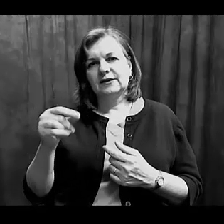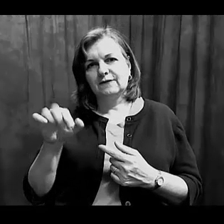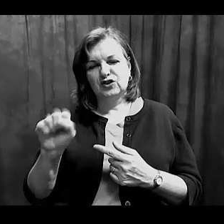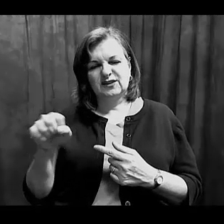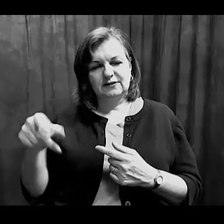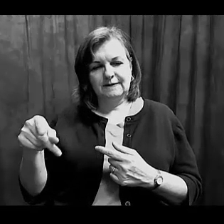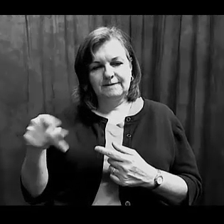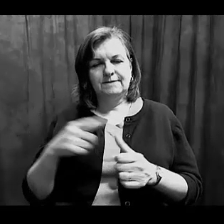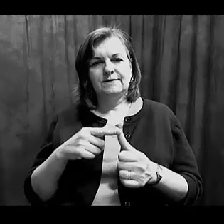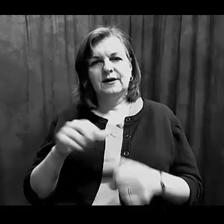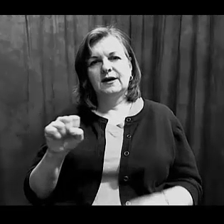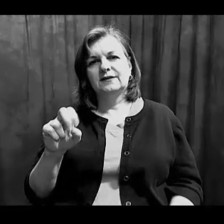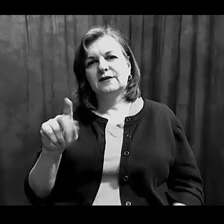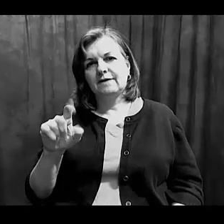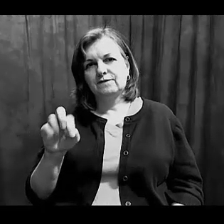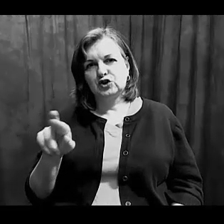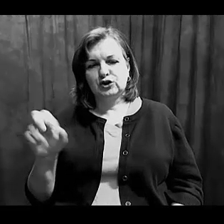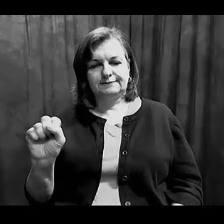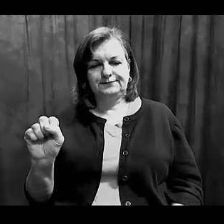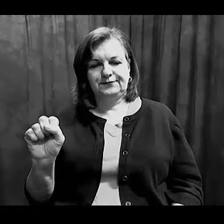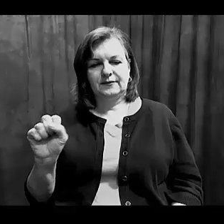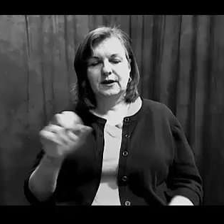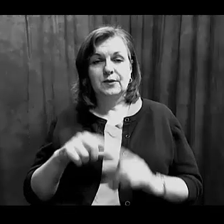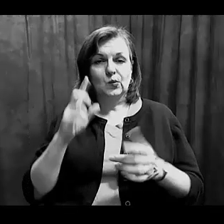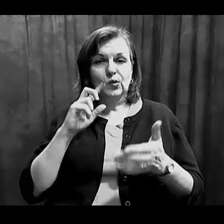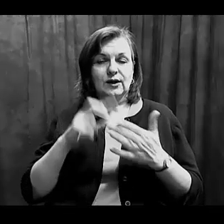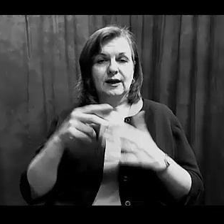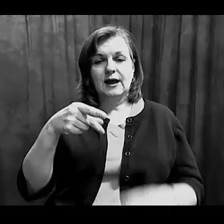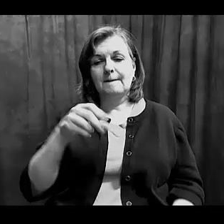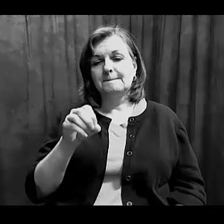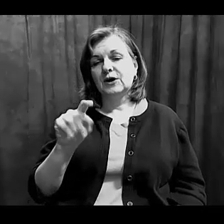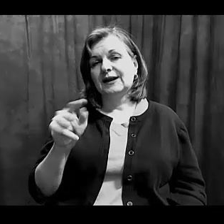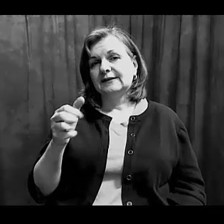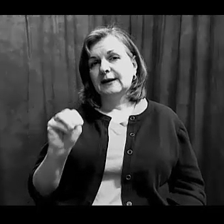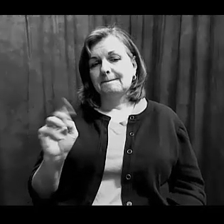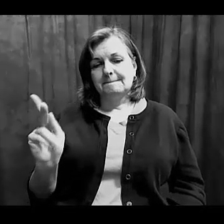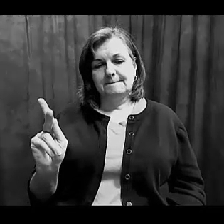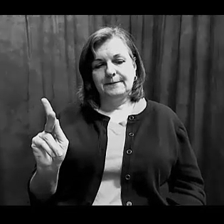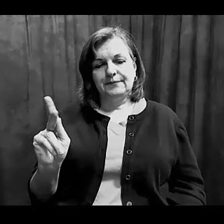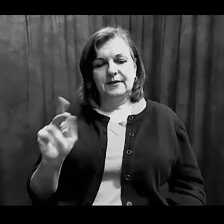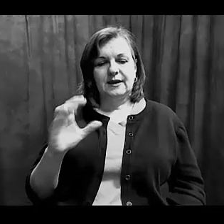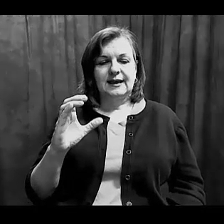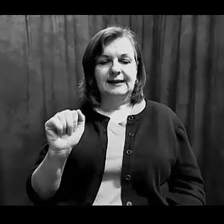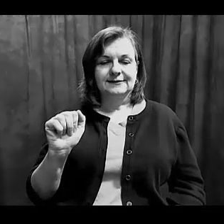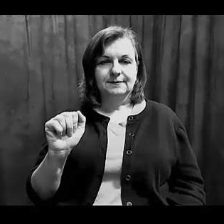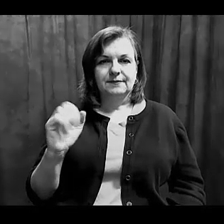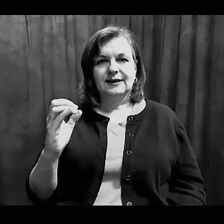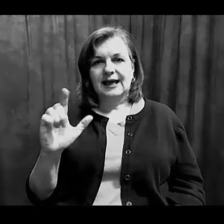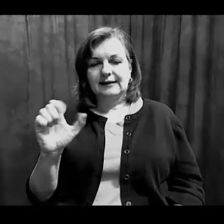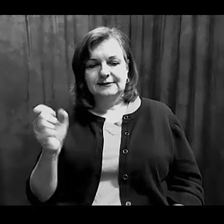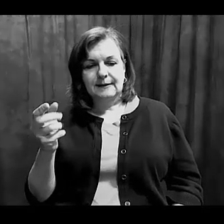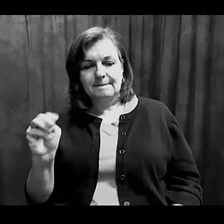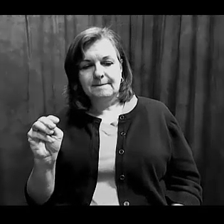phosphorus and sulfur - but we will also look at things like potassium and calcium - sodium